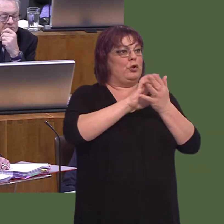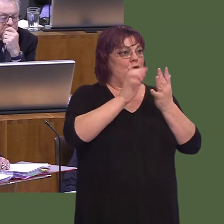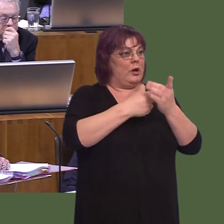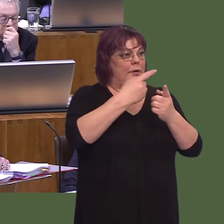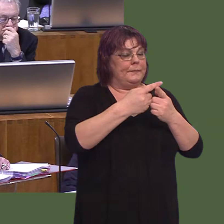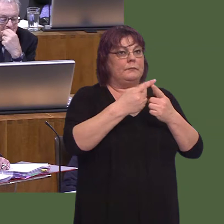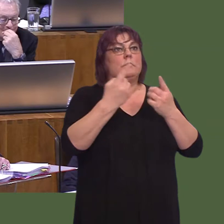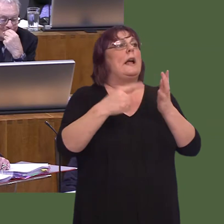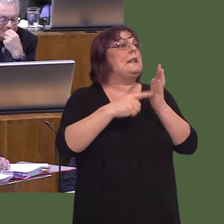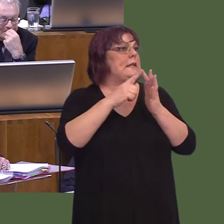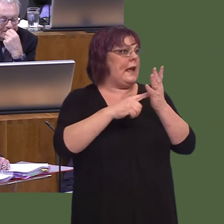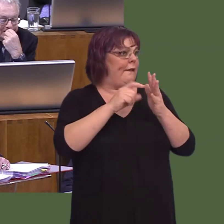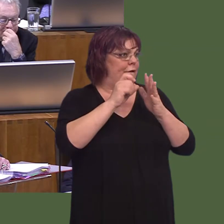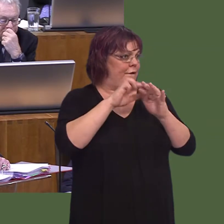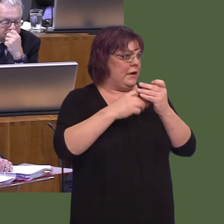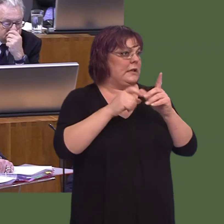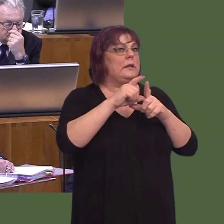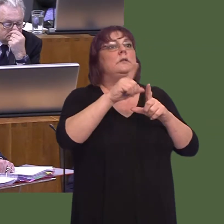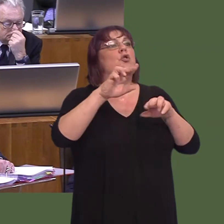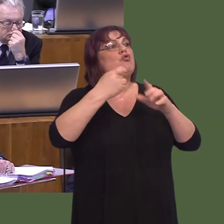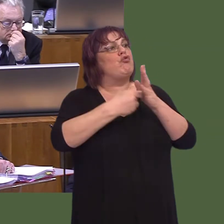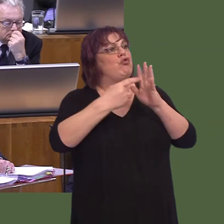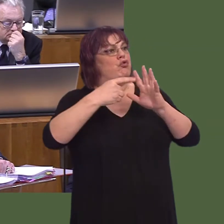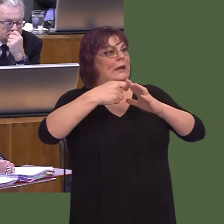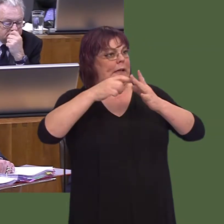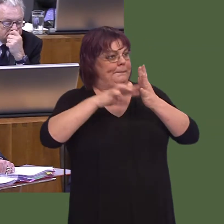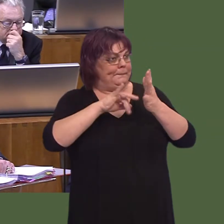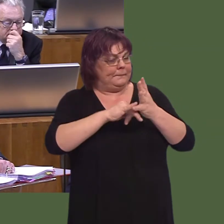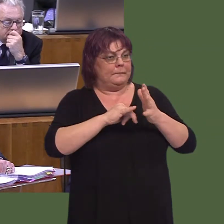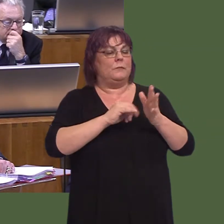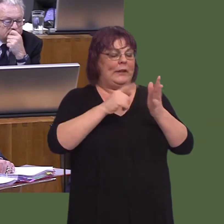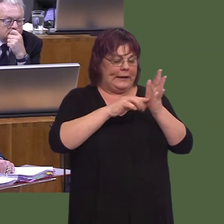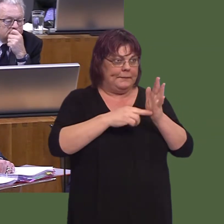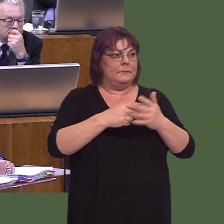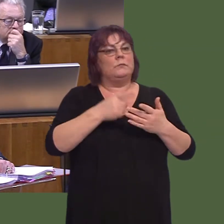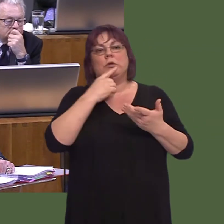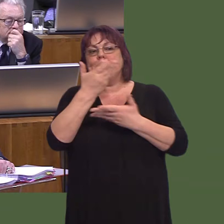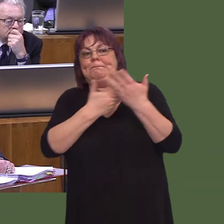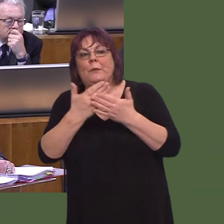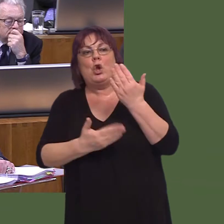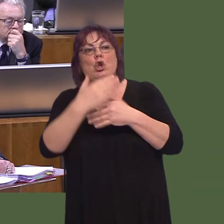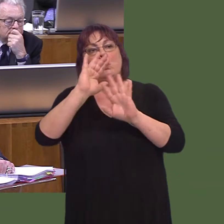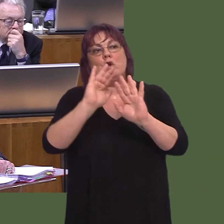Telford and Wrekin in order to work with them to develop new services, if thatís the path